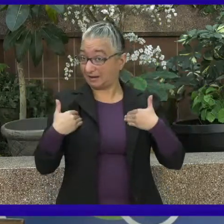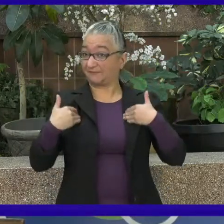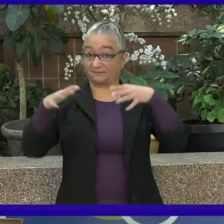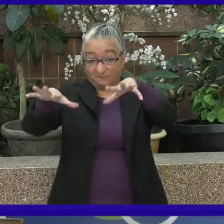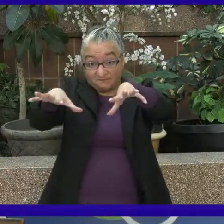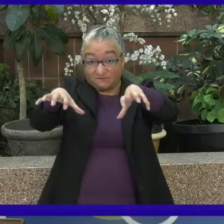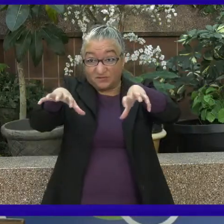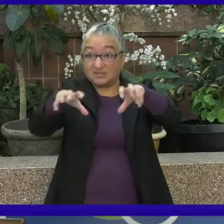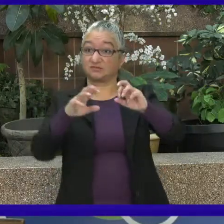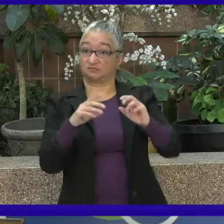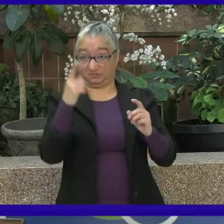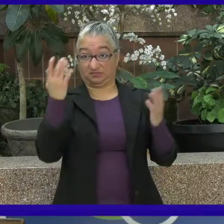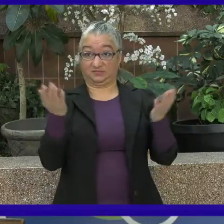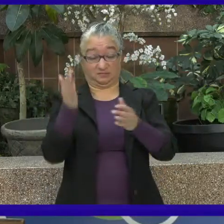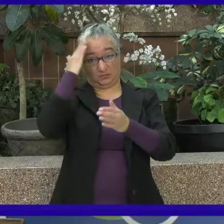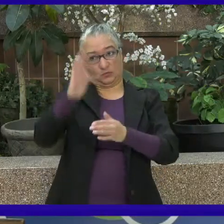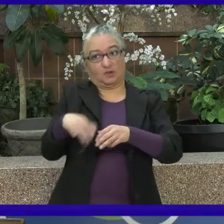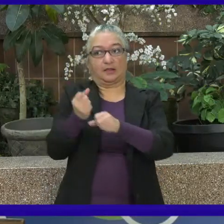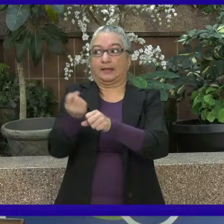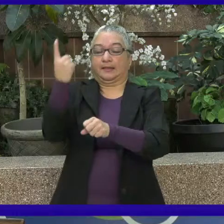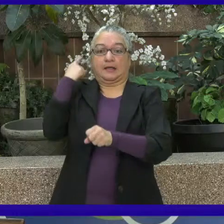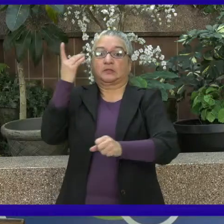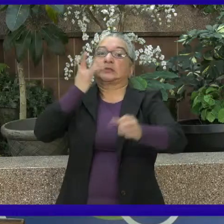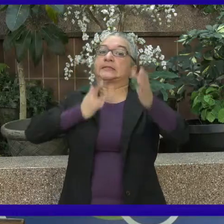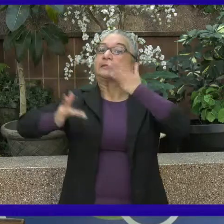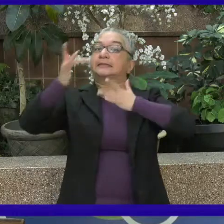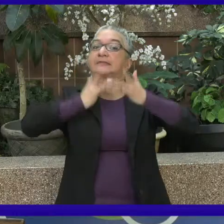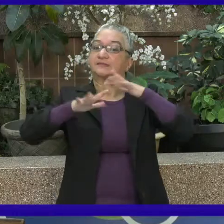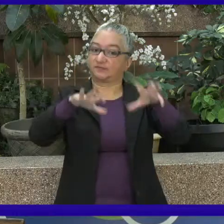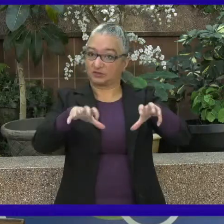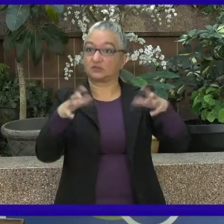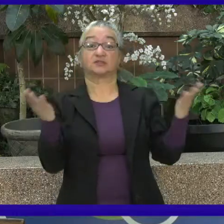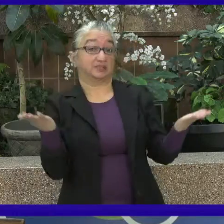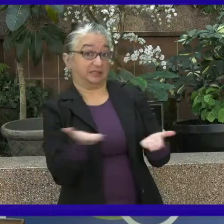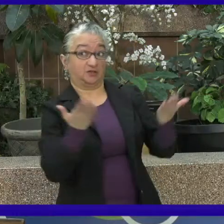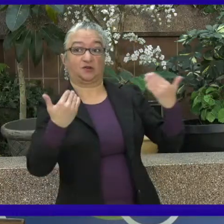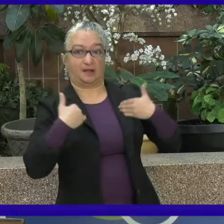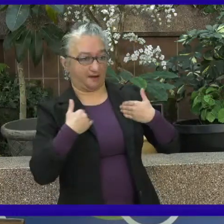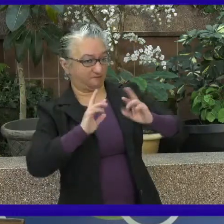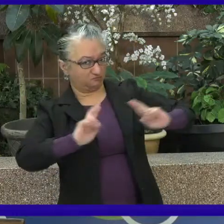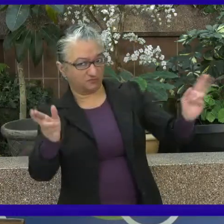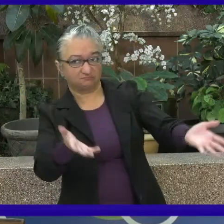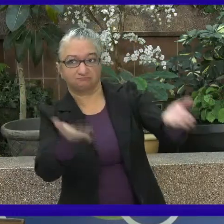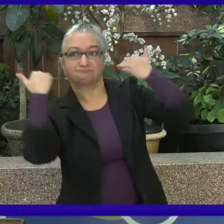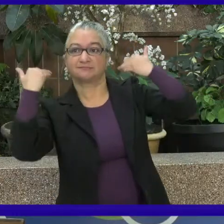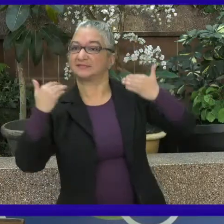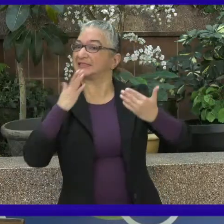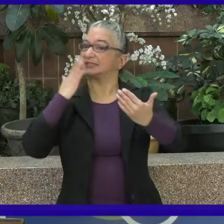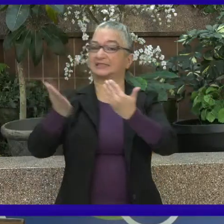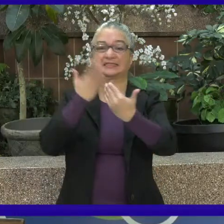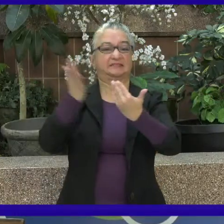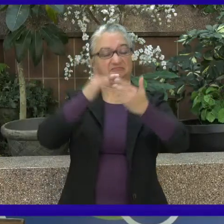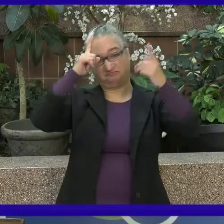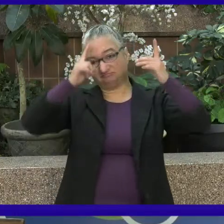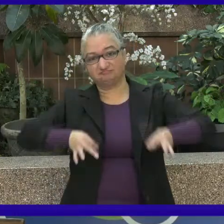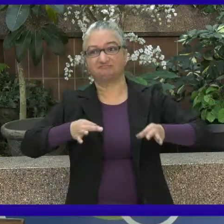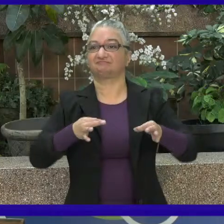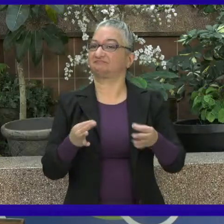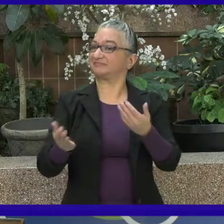provided the logistical support and there was it was an easy decision this was what manitoba needed